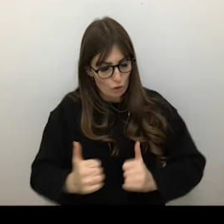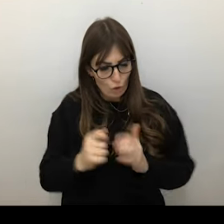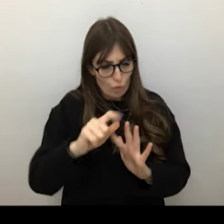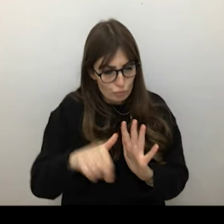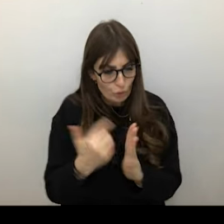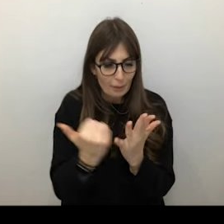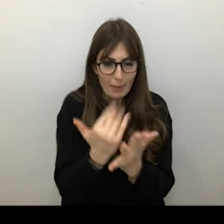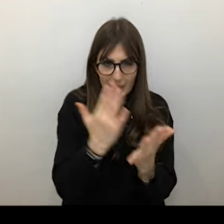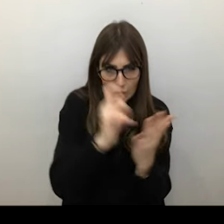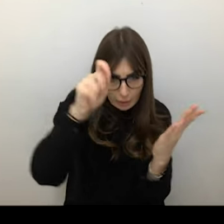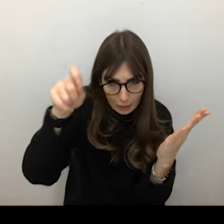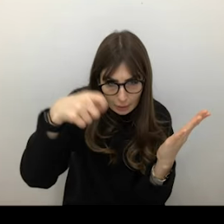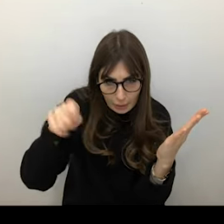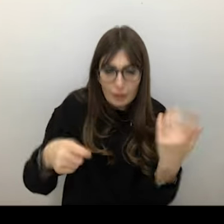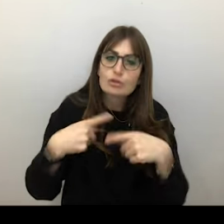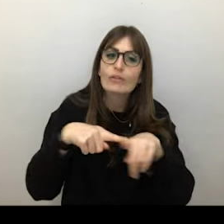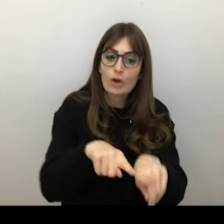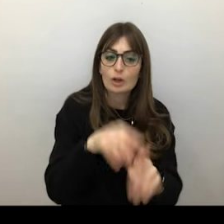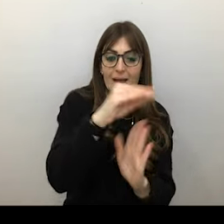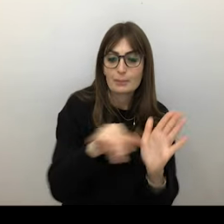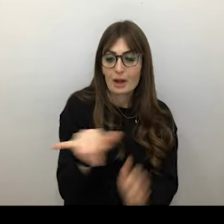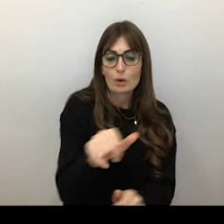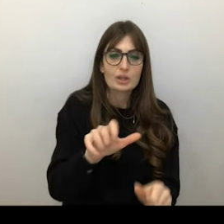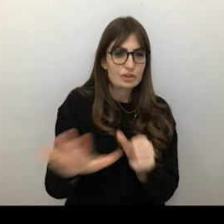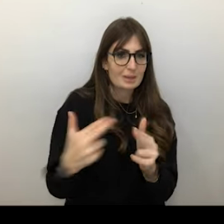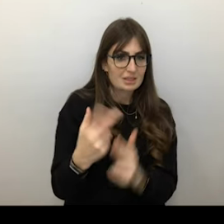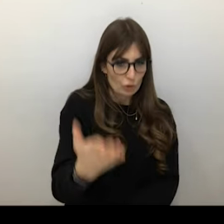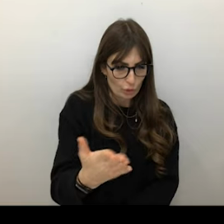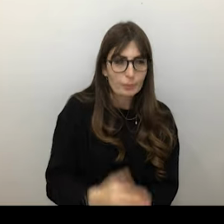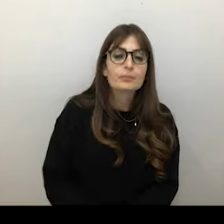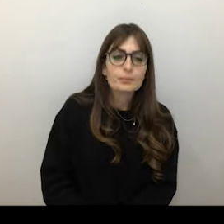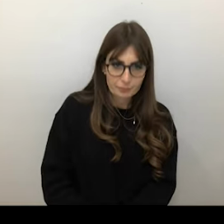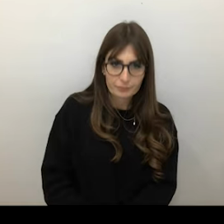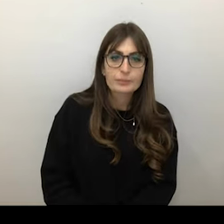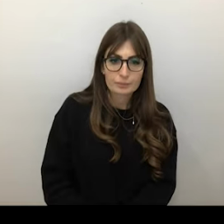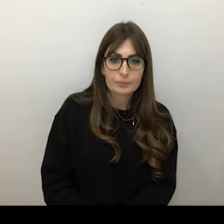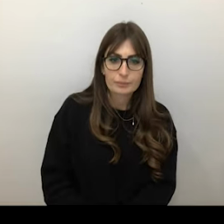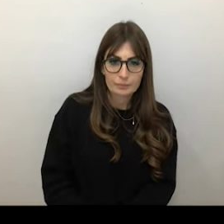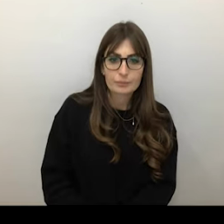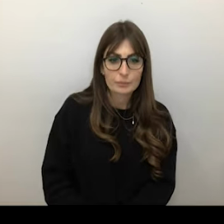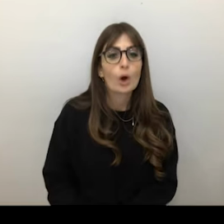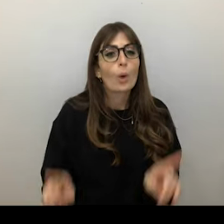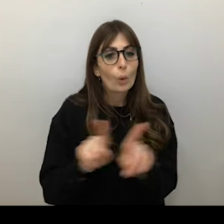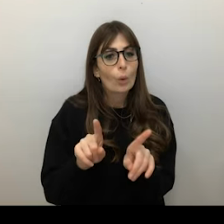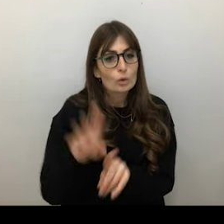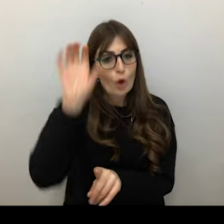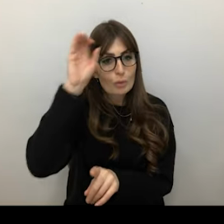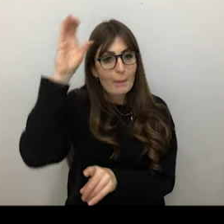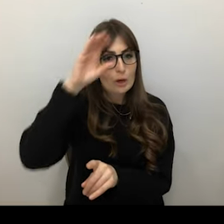and just make sure that you're applying to the stream that's most appropriate. It's also worth remembering that the Creative Futures